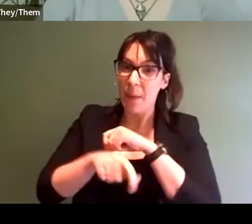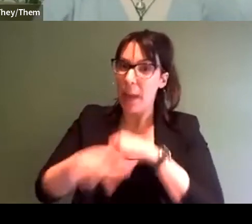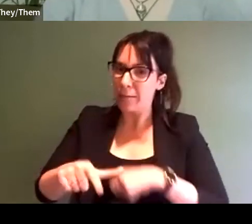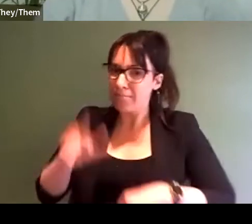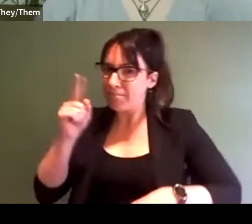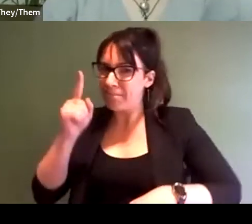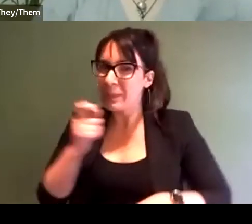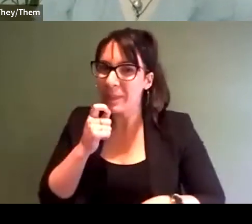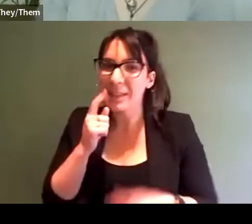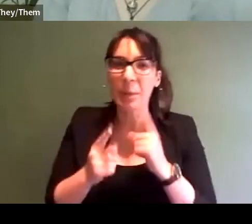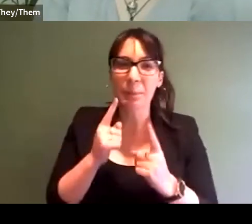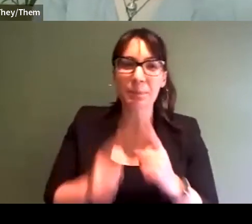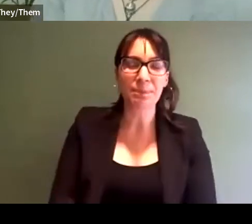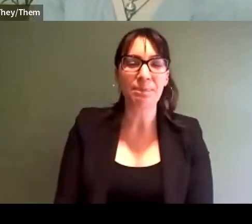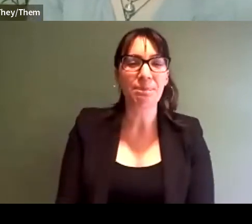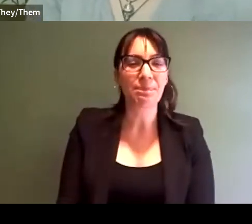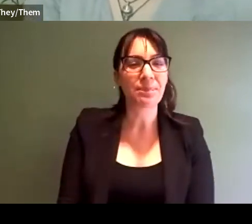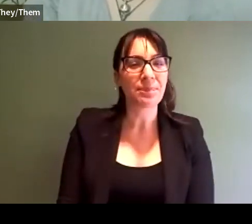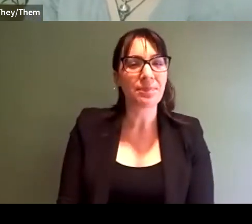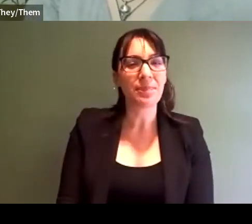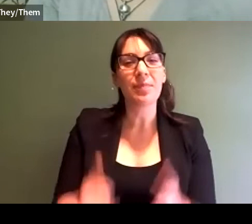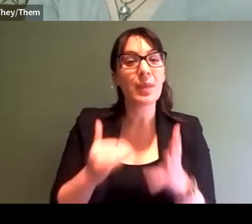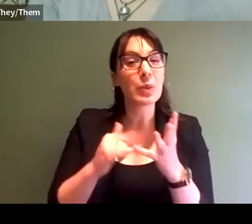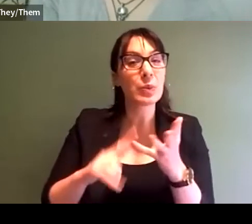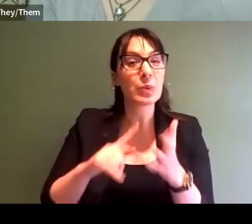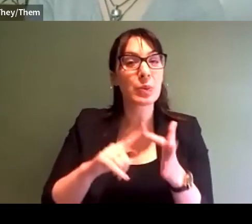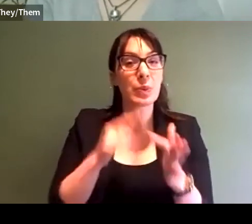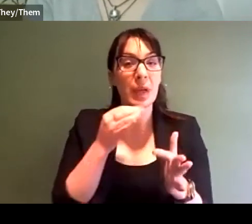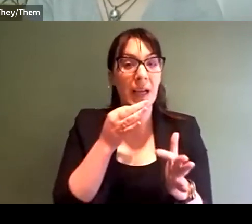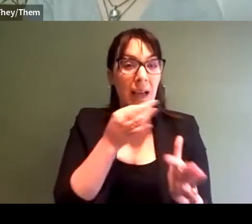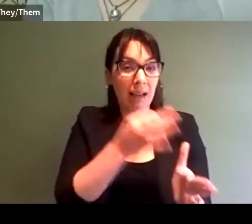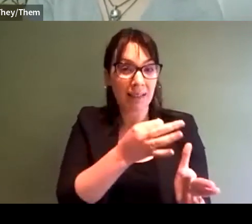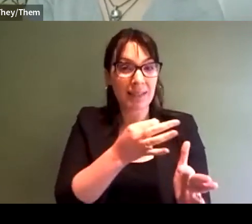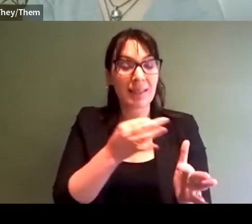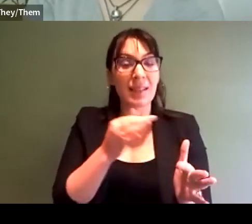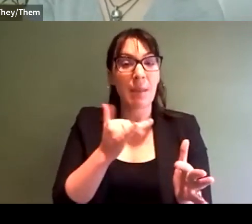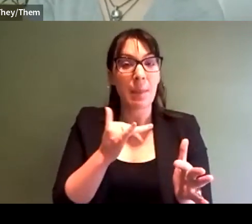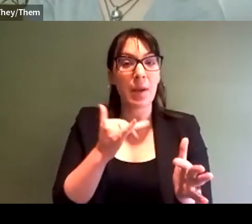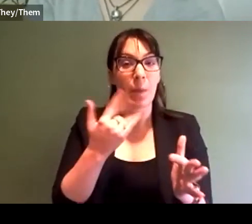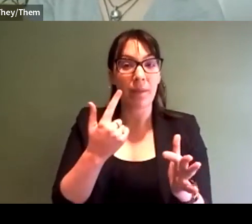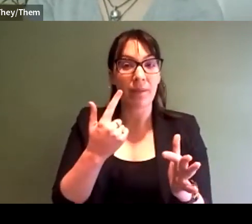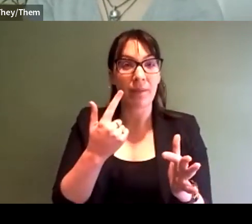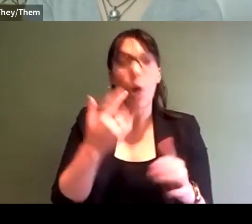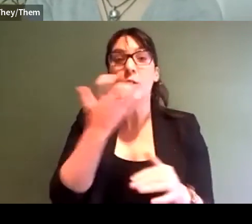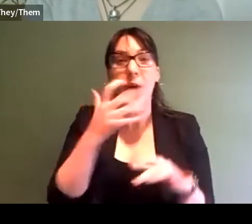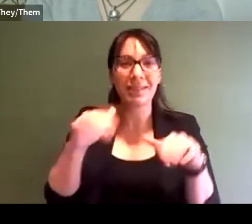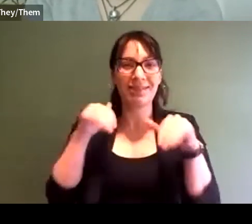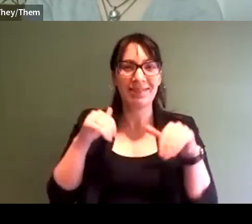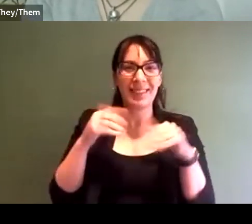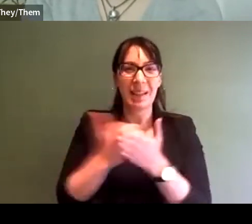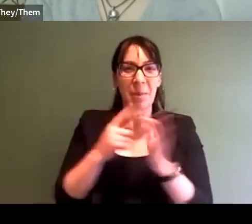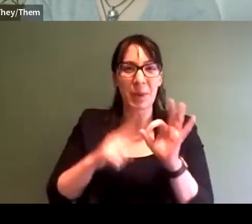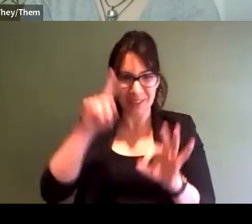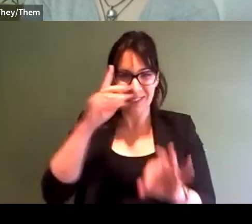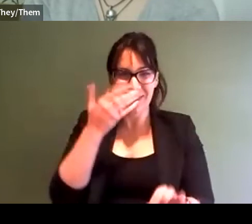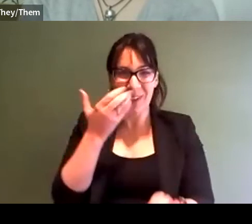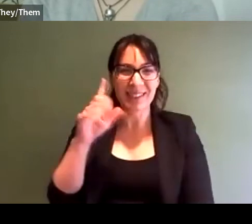Suppose actually just a follow up question if we think about will actually on what say that question for easy sorry,